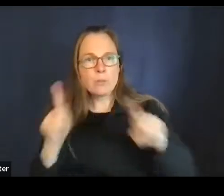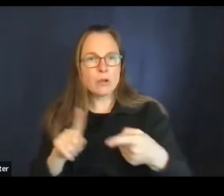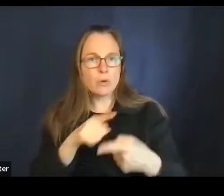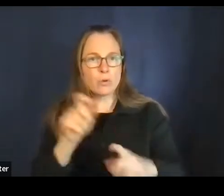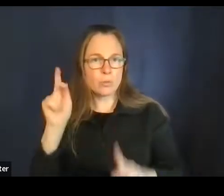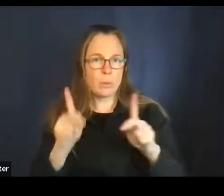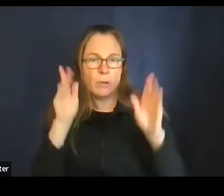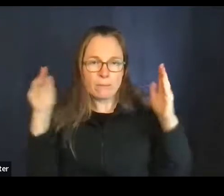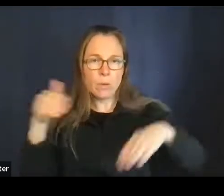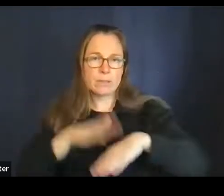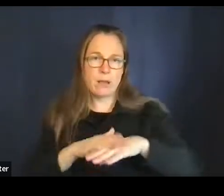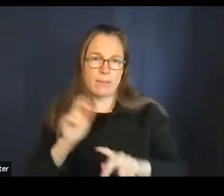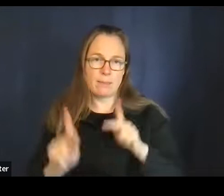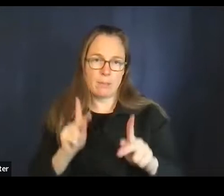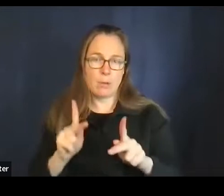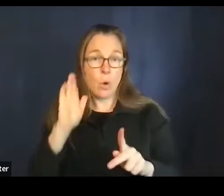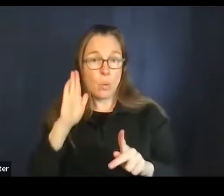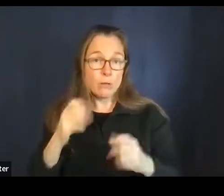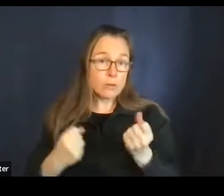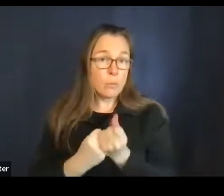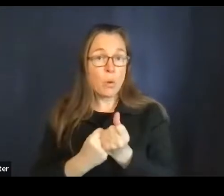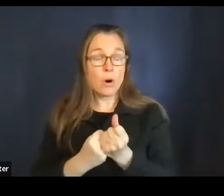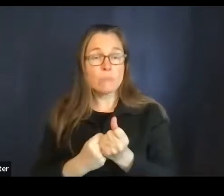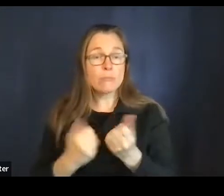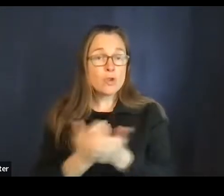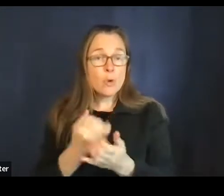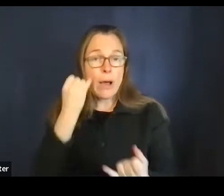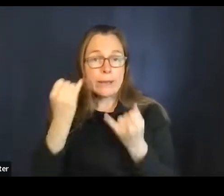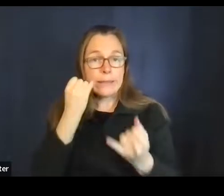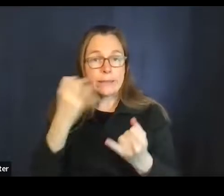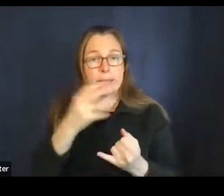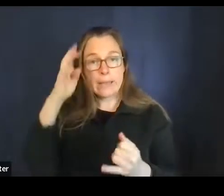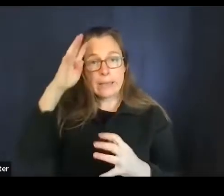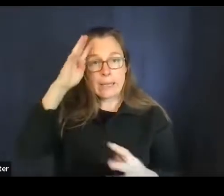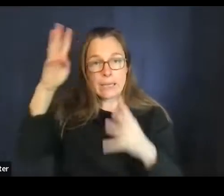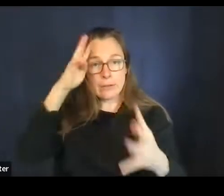and champions innovation. Transitioning away from the commission form of government